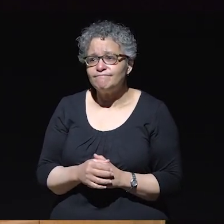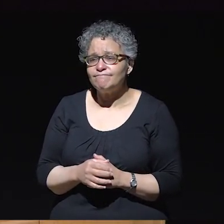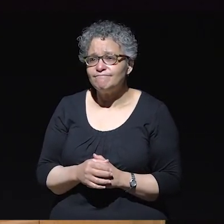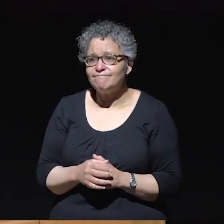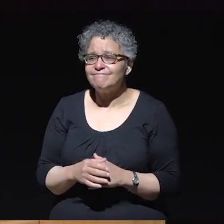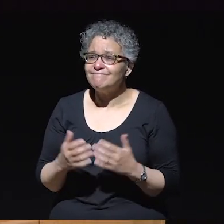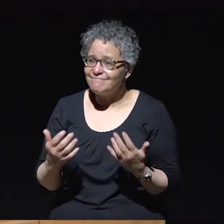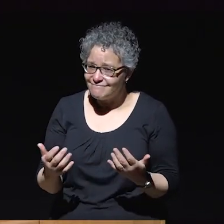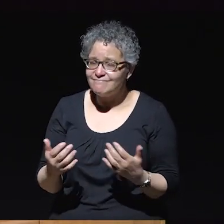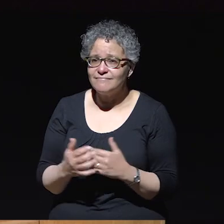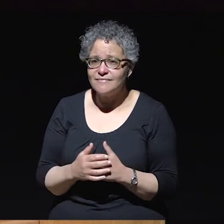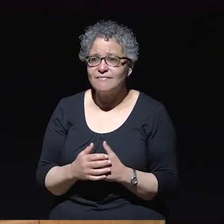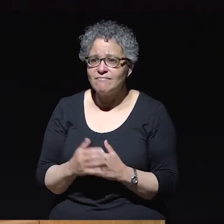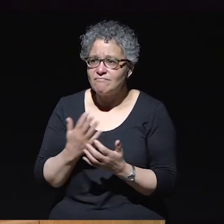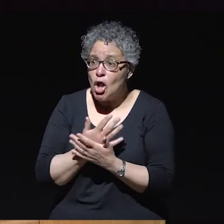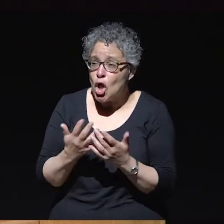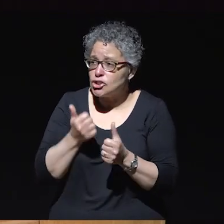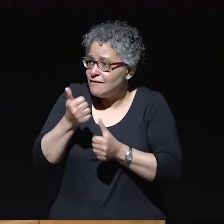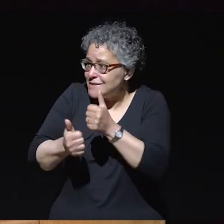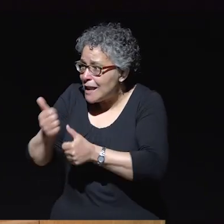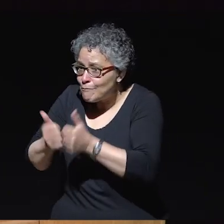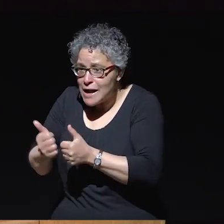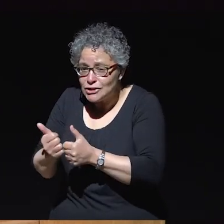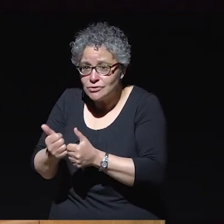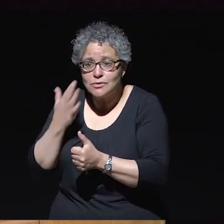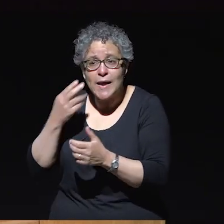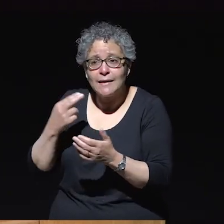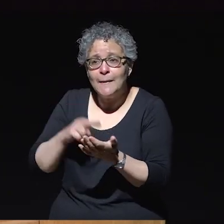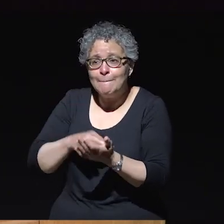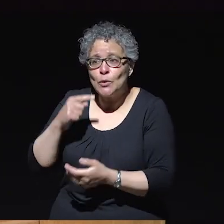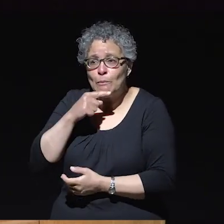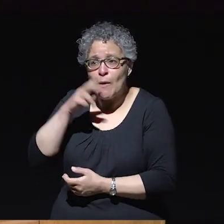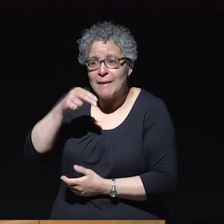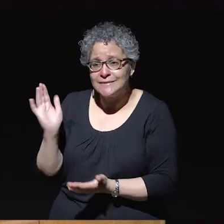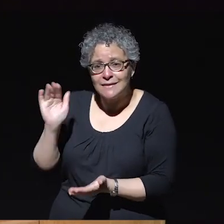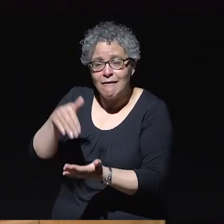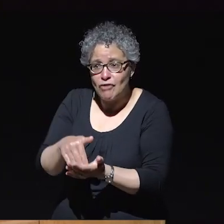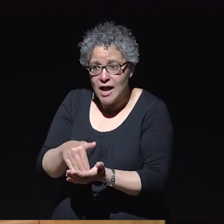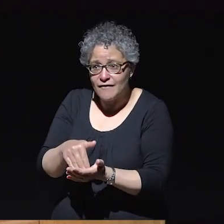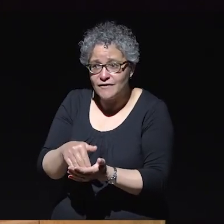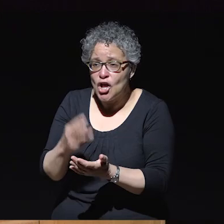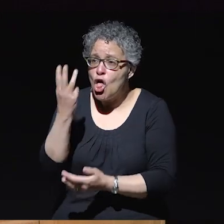So, we've had a number of little celebrations around the arrival of 'The Blue Boy', not least that we had over 30 little blue boys and girls